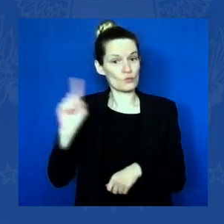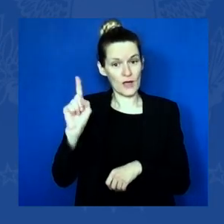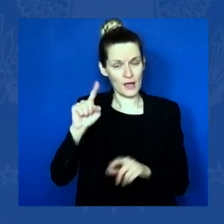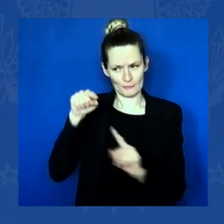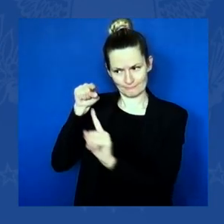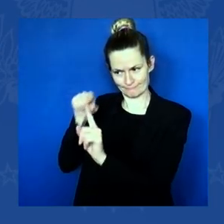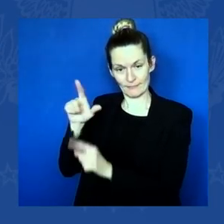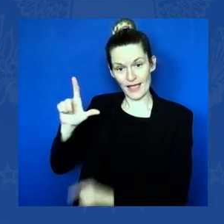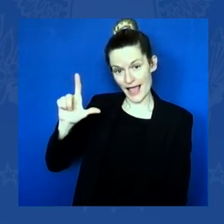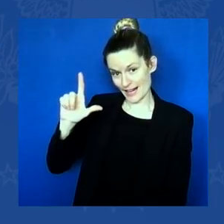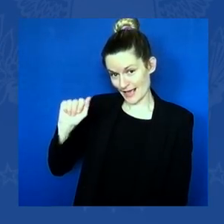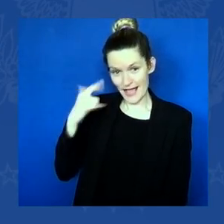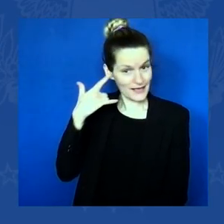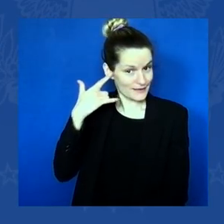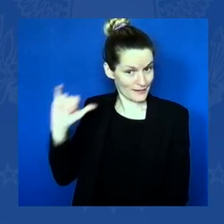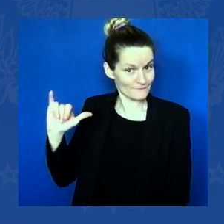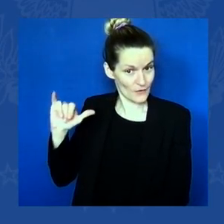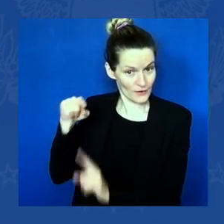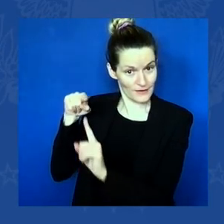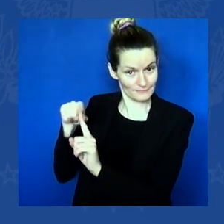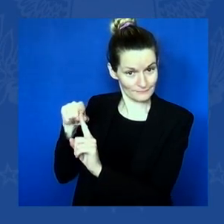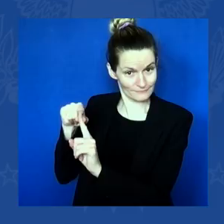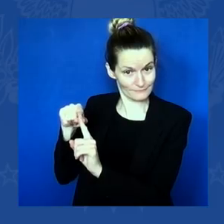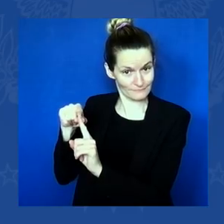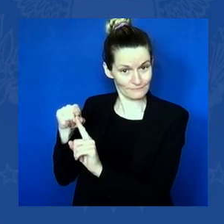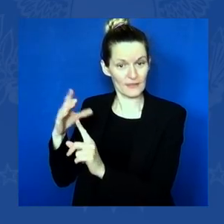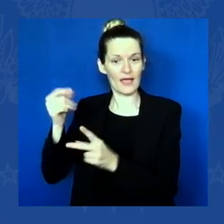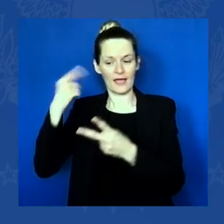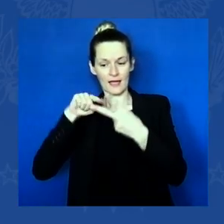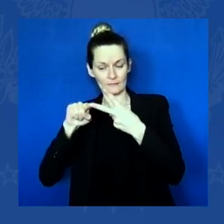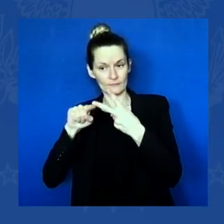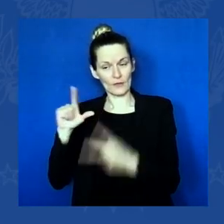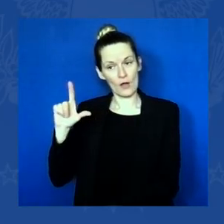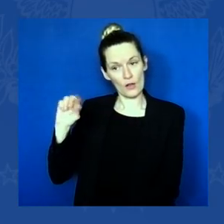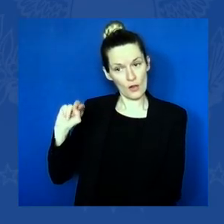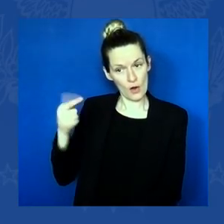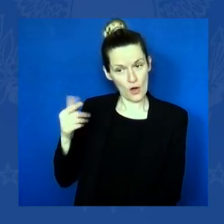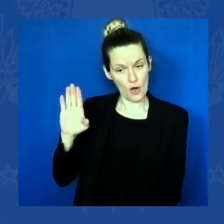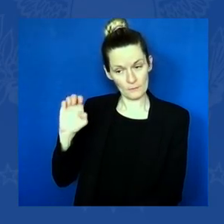So, we got them to move from 5 days a week, 8 hours a day,